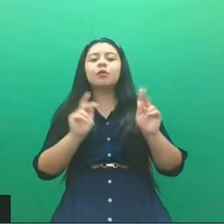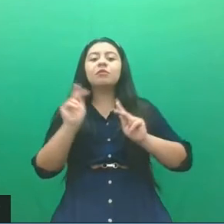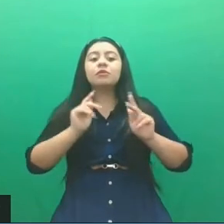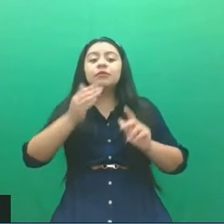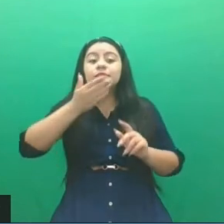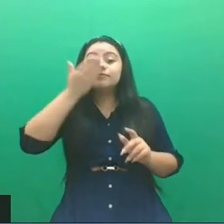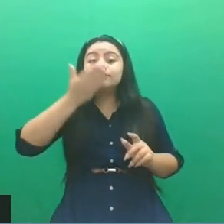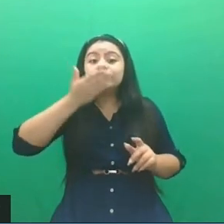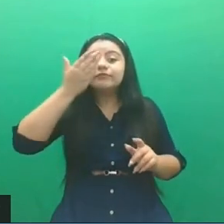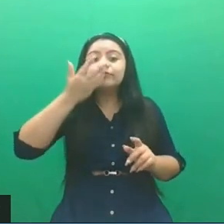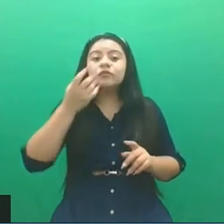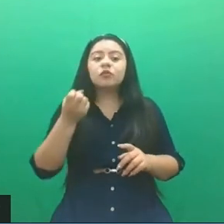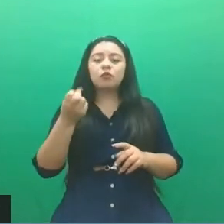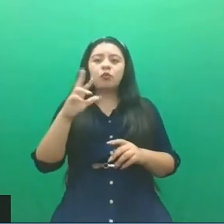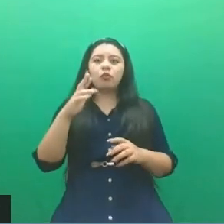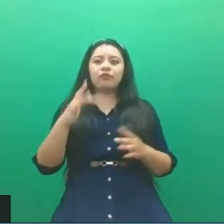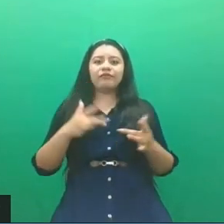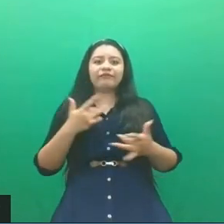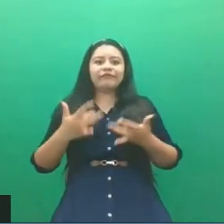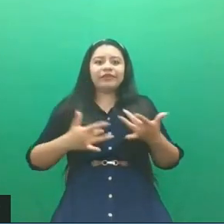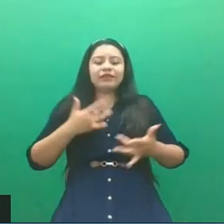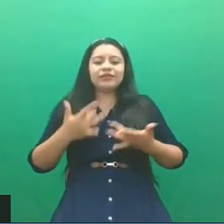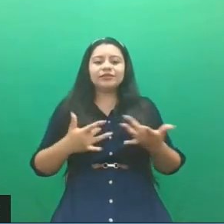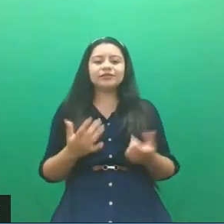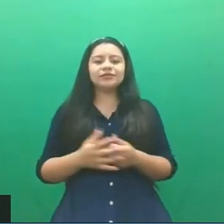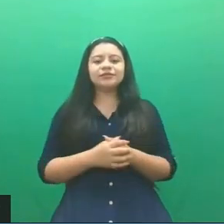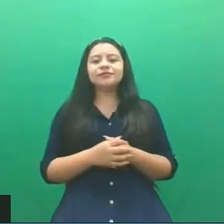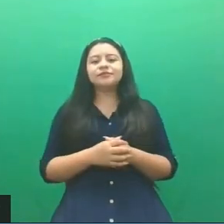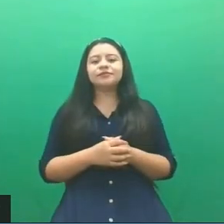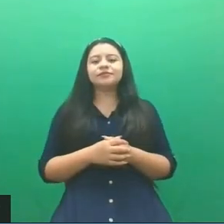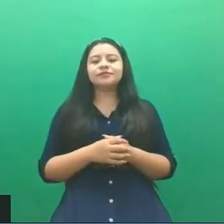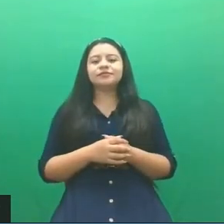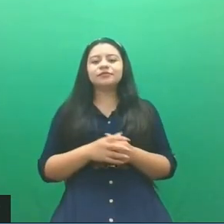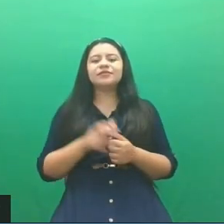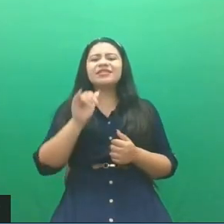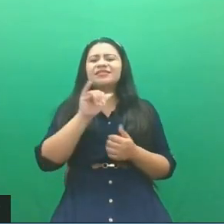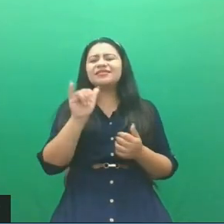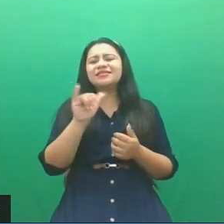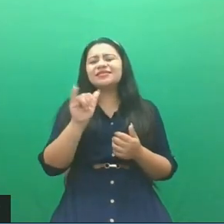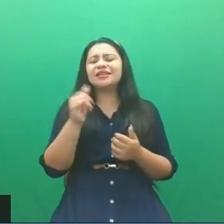what things feel like, etc. So the same sort of principles that Sina was talking about when